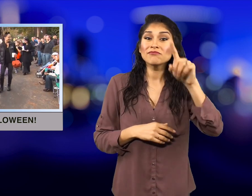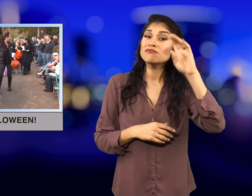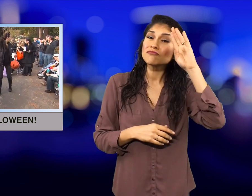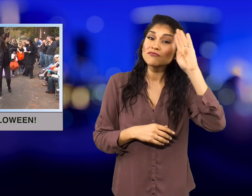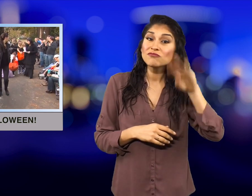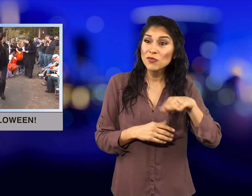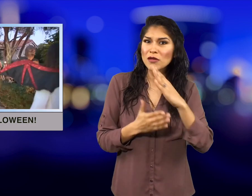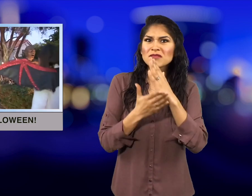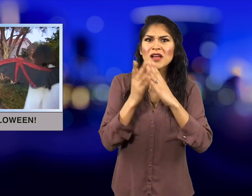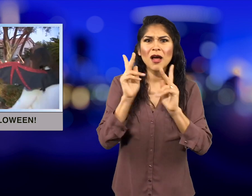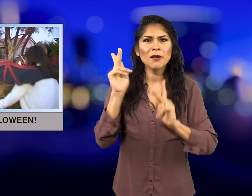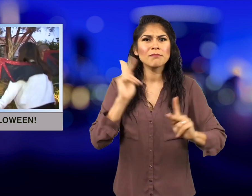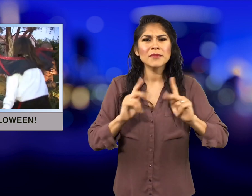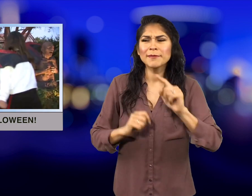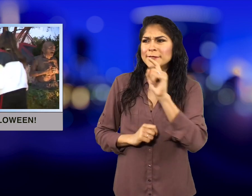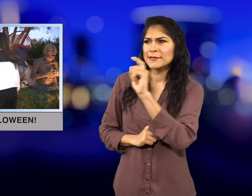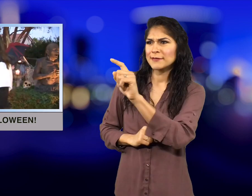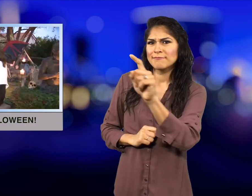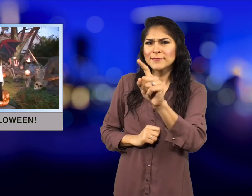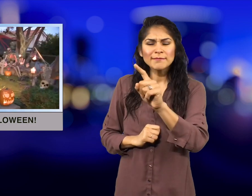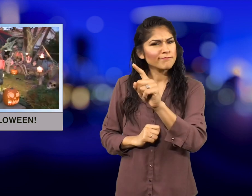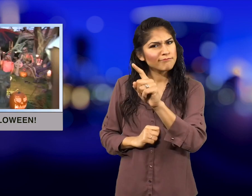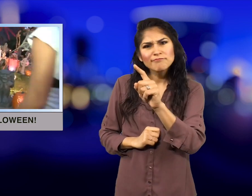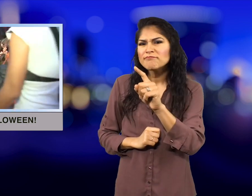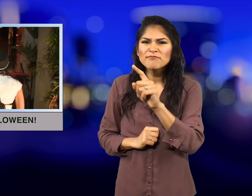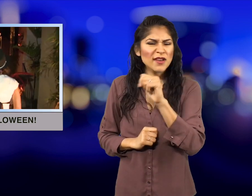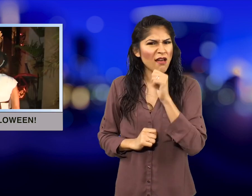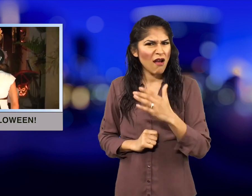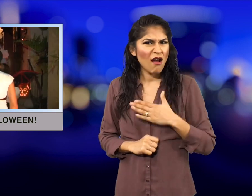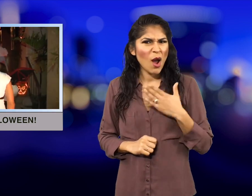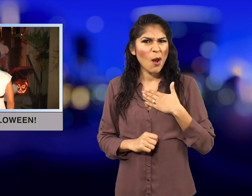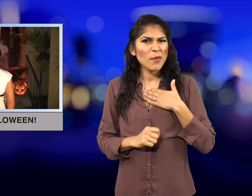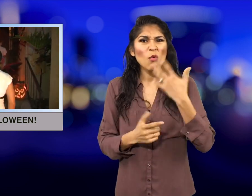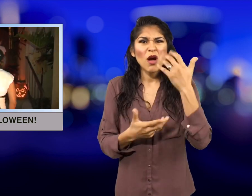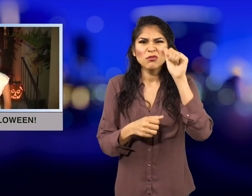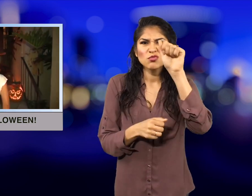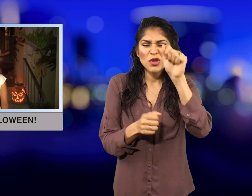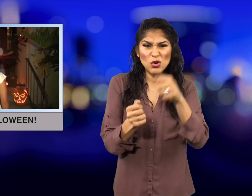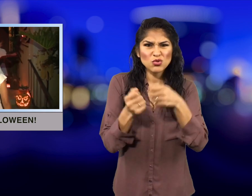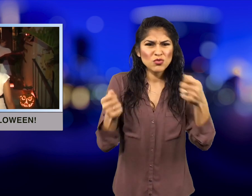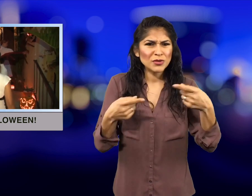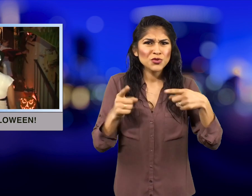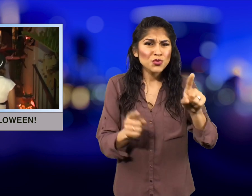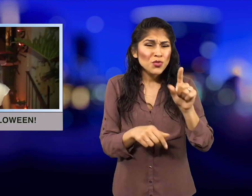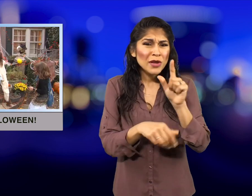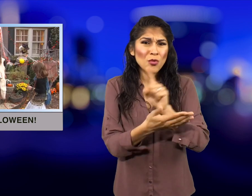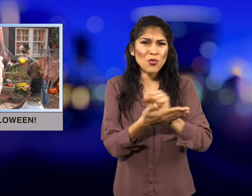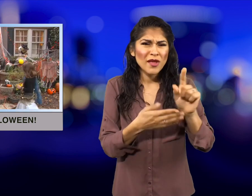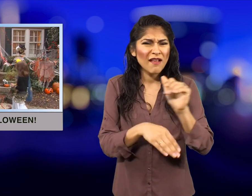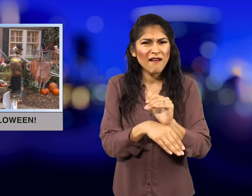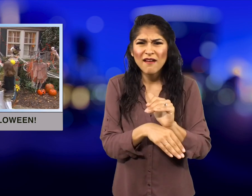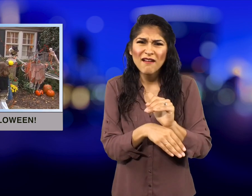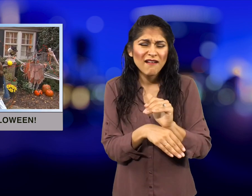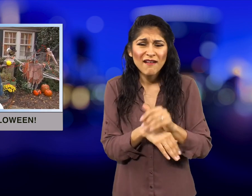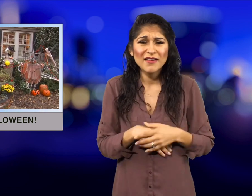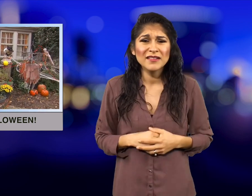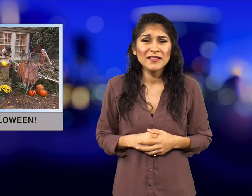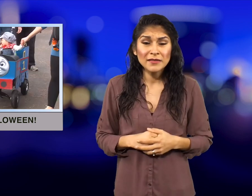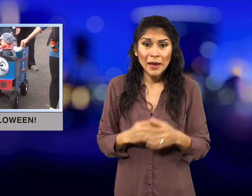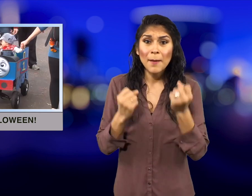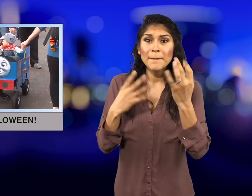Did you know there are some people that aren't happy about trick-or-treating on a weeknight?